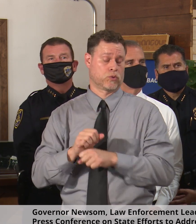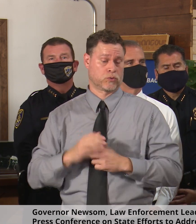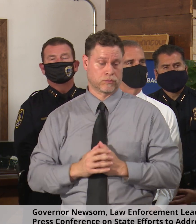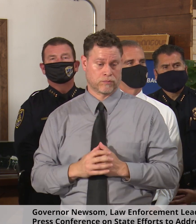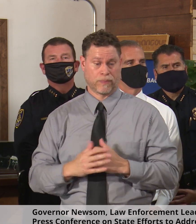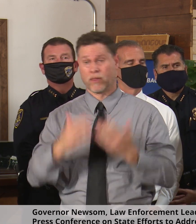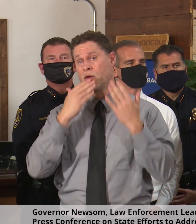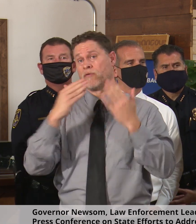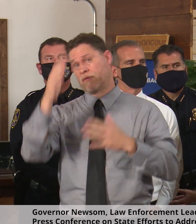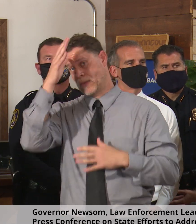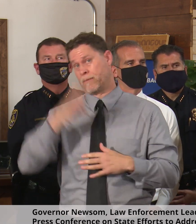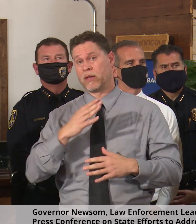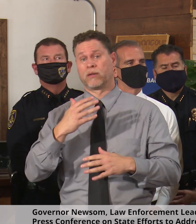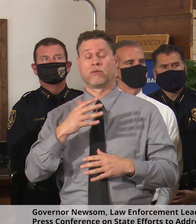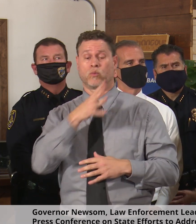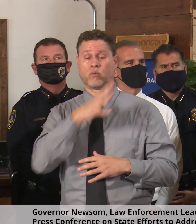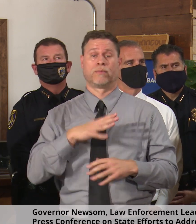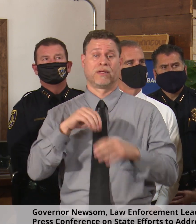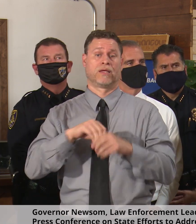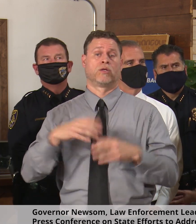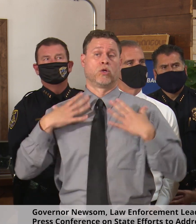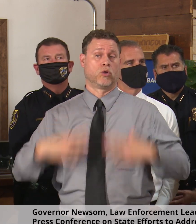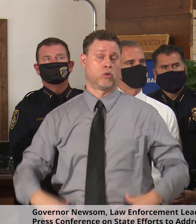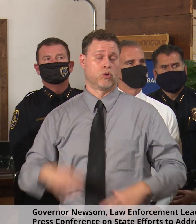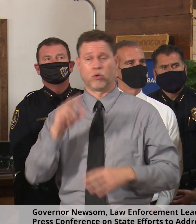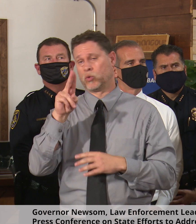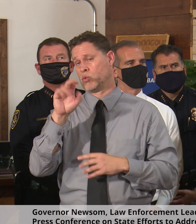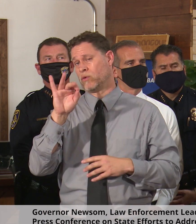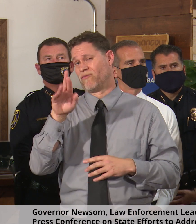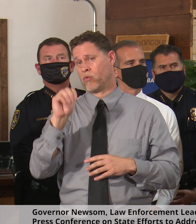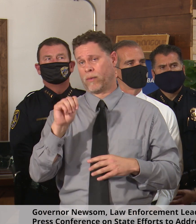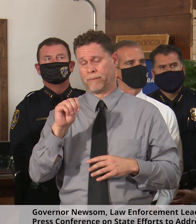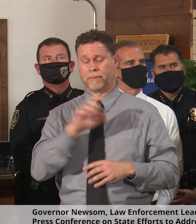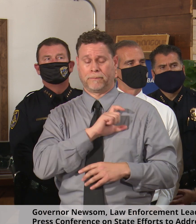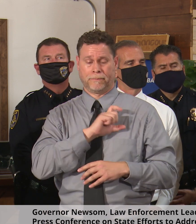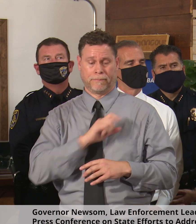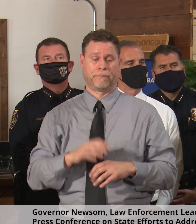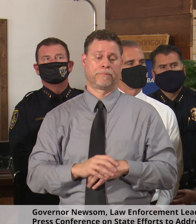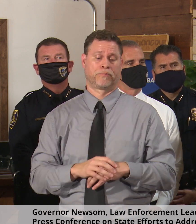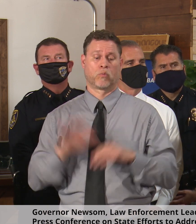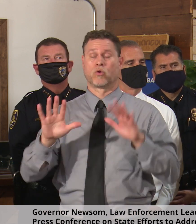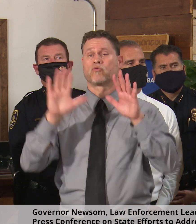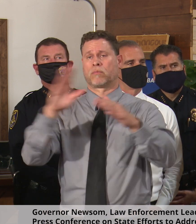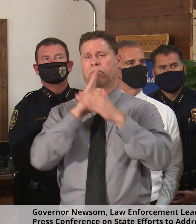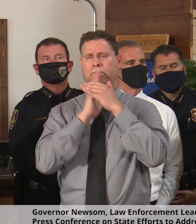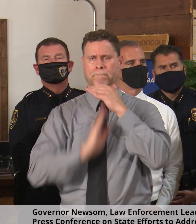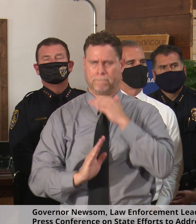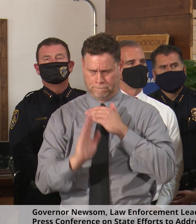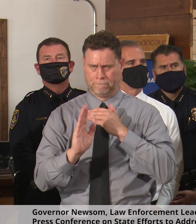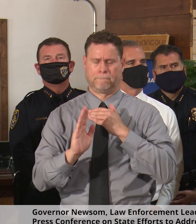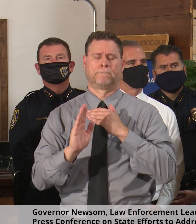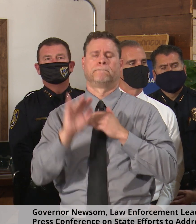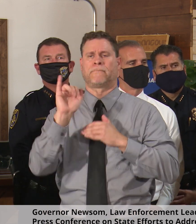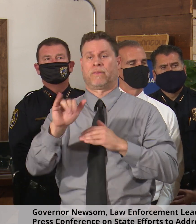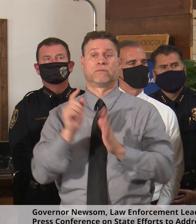for the men and women in uniform and we are incredibly humbled by this moment because